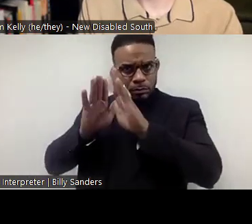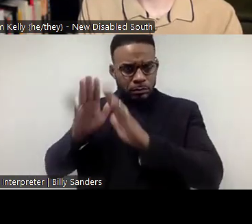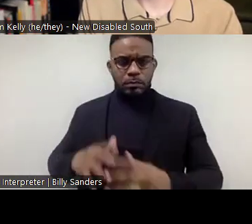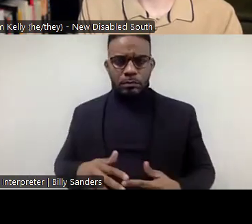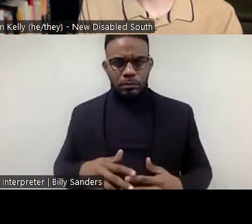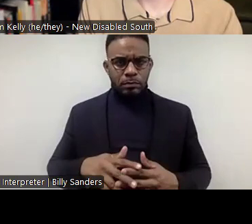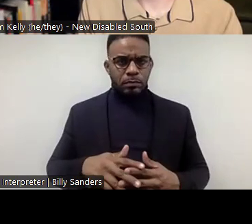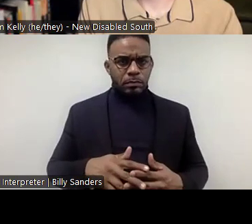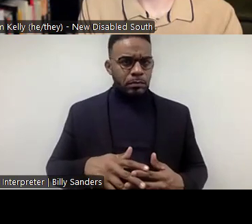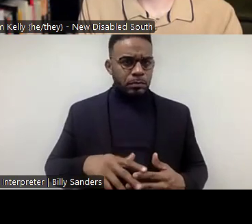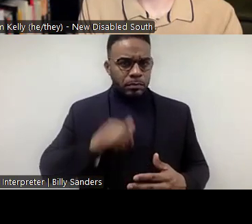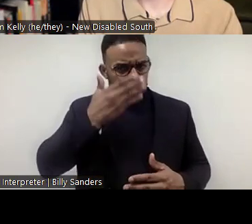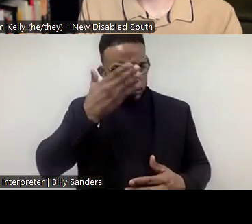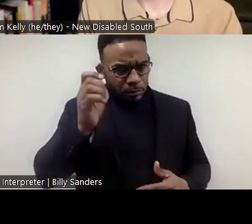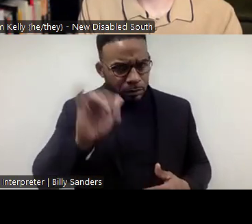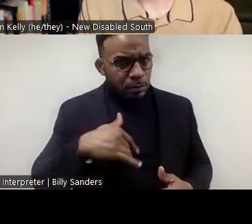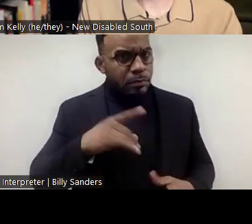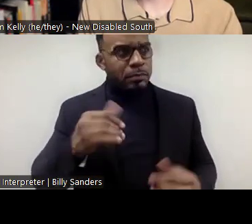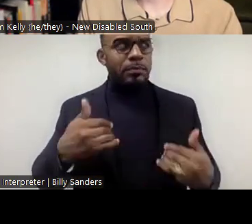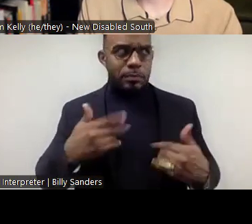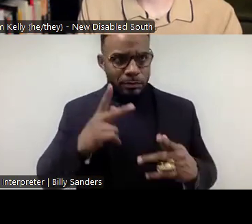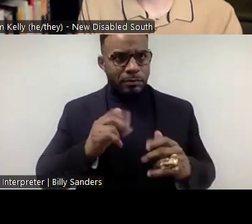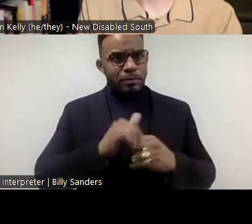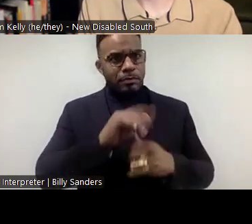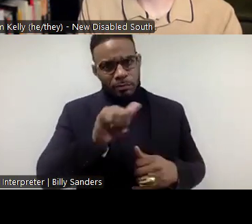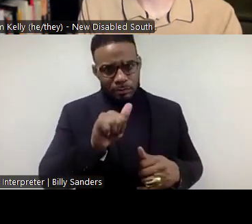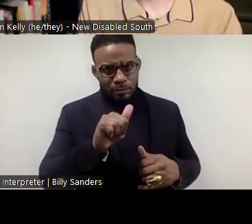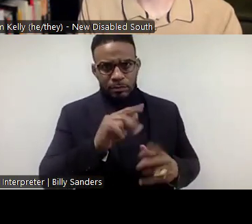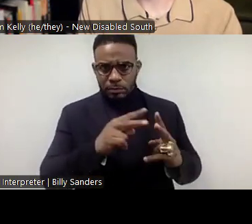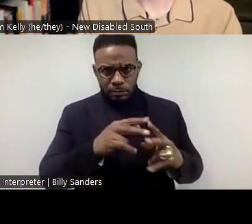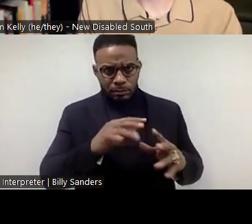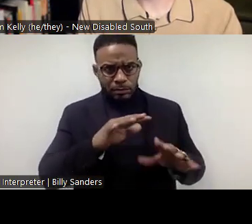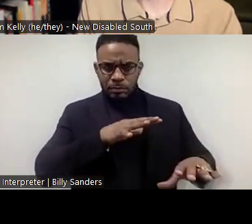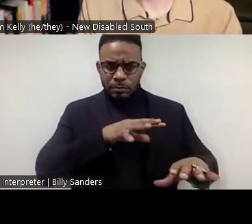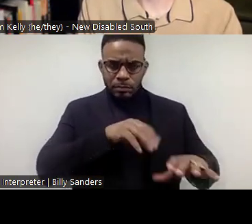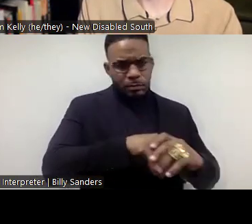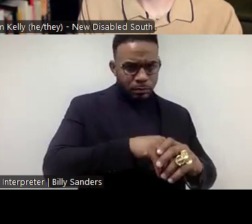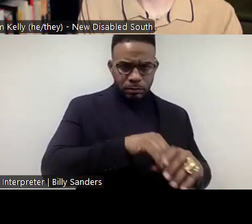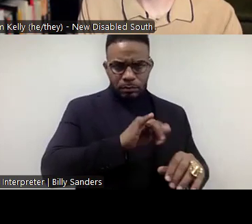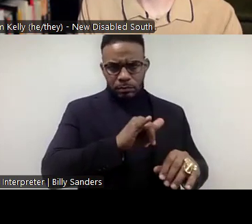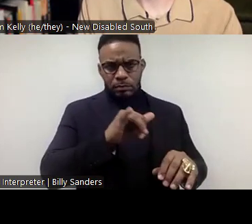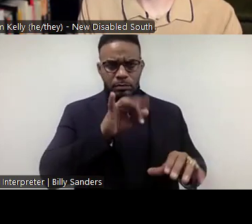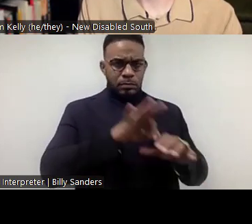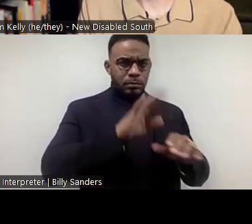forth. There's also a lot to politics organizing. So let's not forget that we do have people with disabilities who